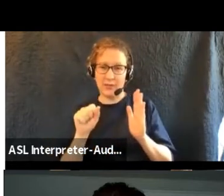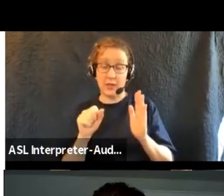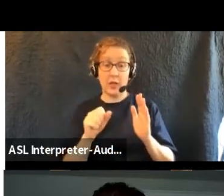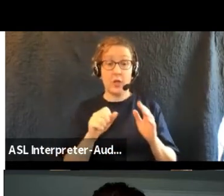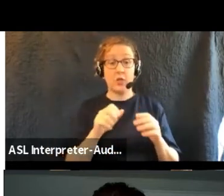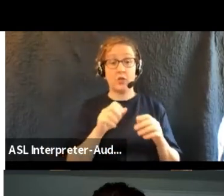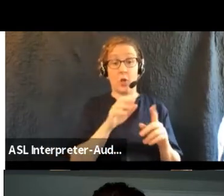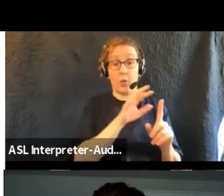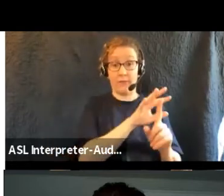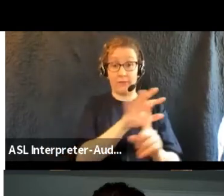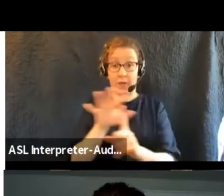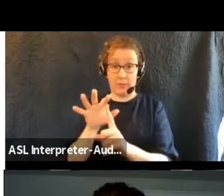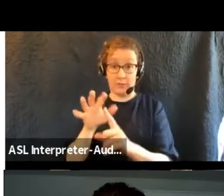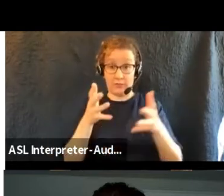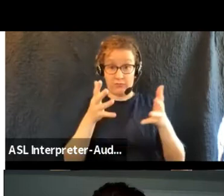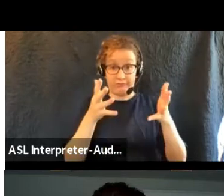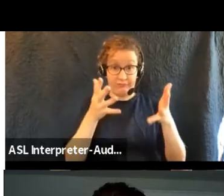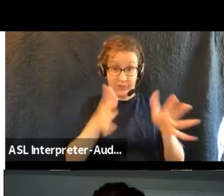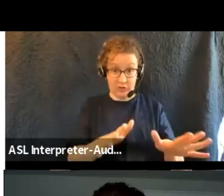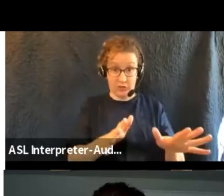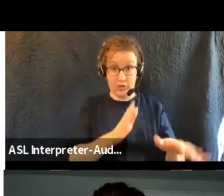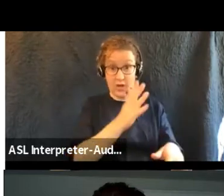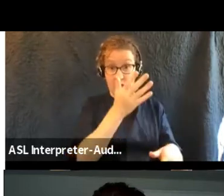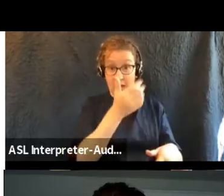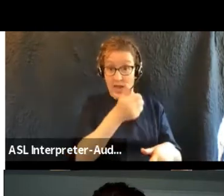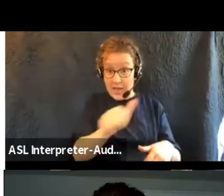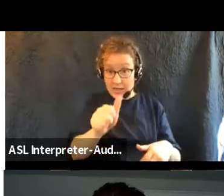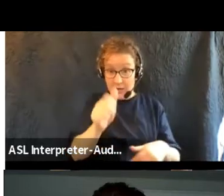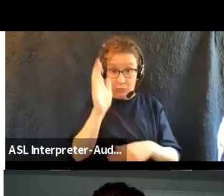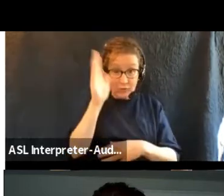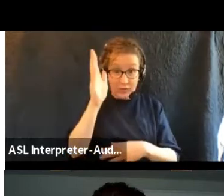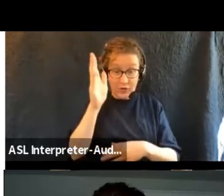It's really important to ensure that if they're talking about something that's very technical